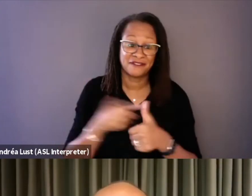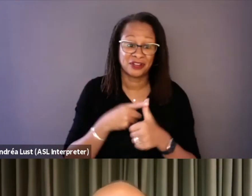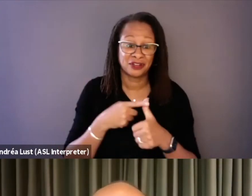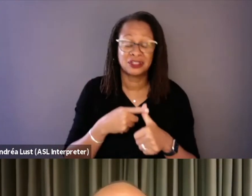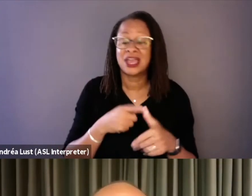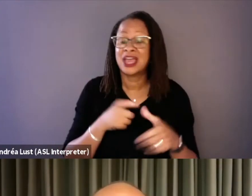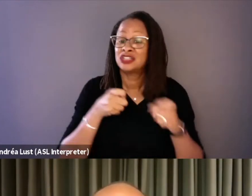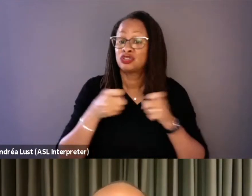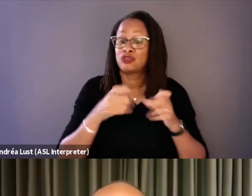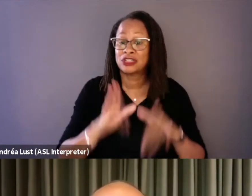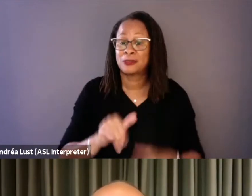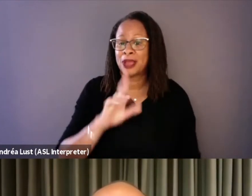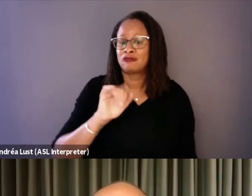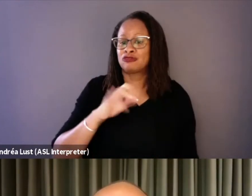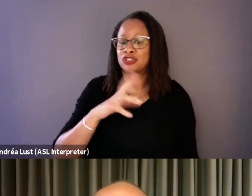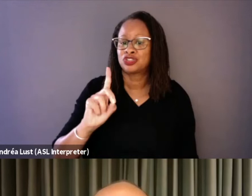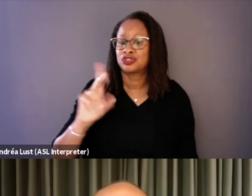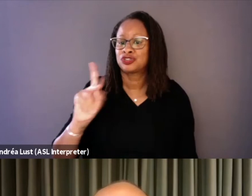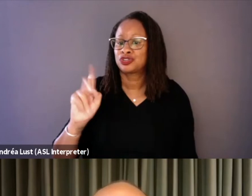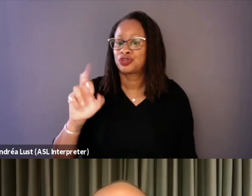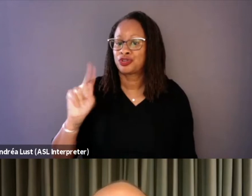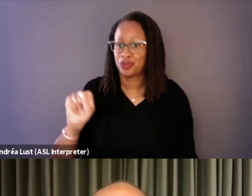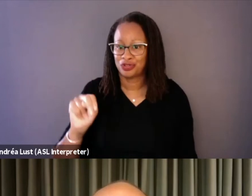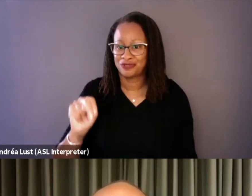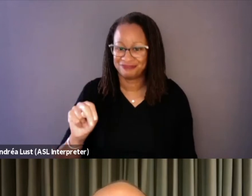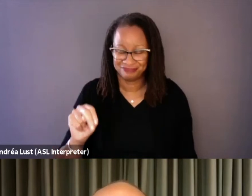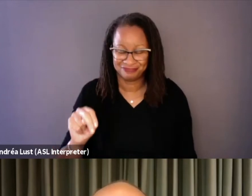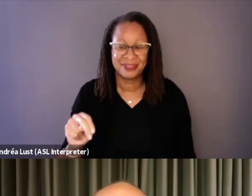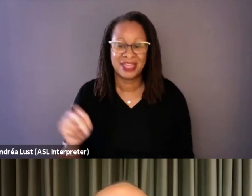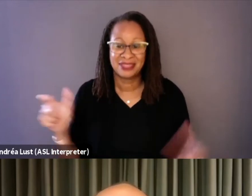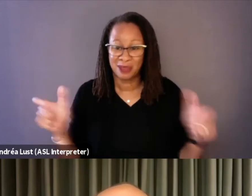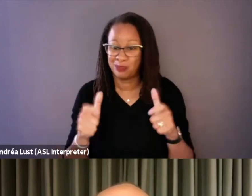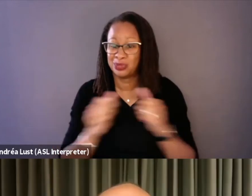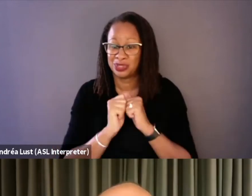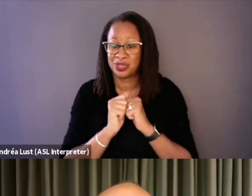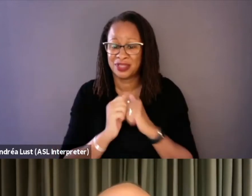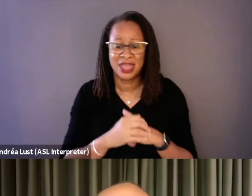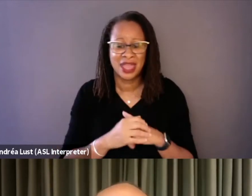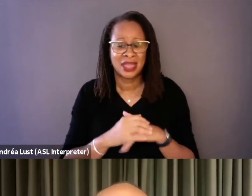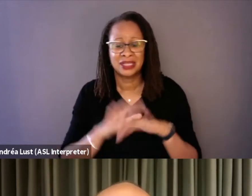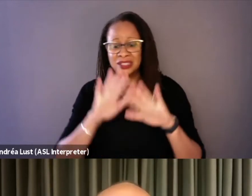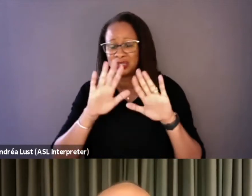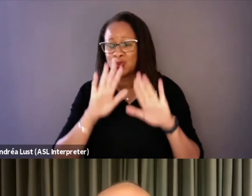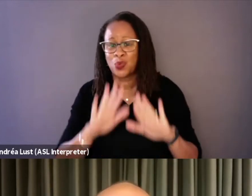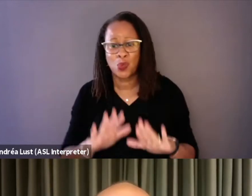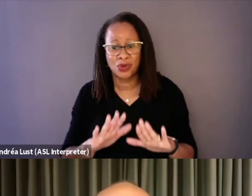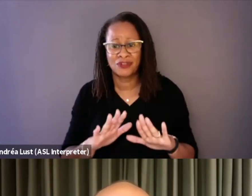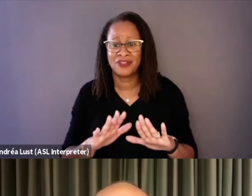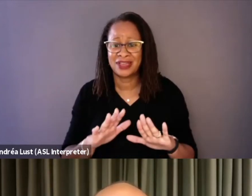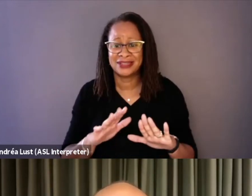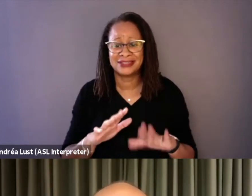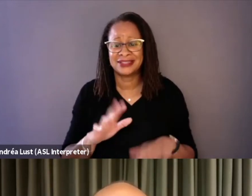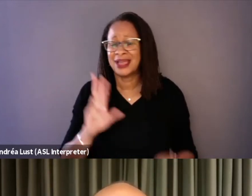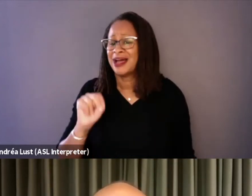They've kind of schemed together. It's marvelously unhinged and melodramatic,